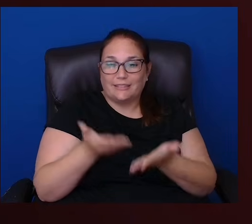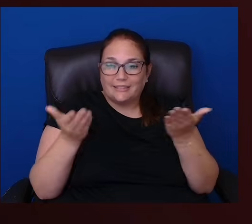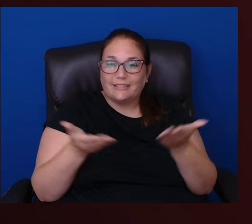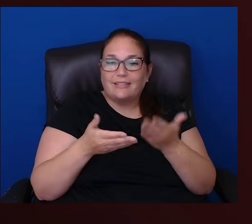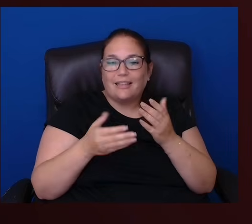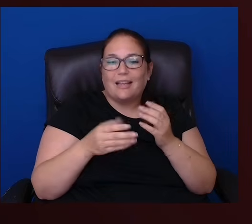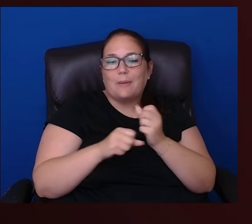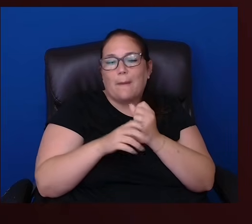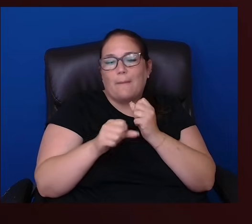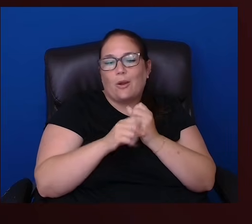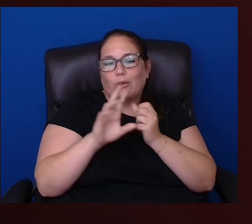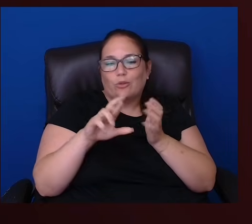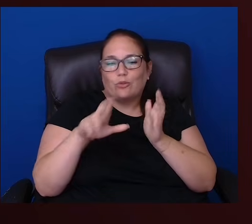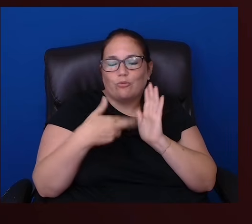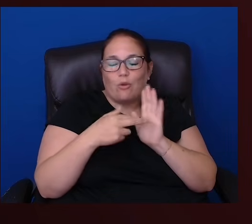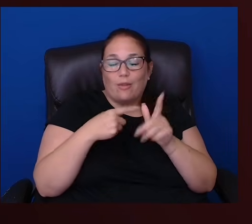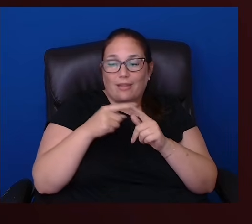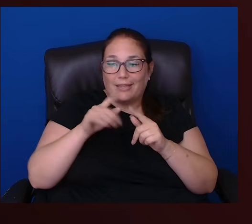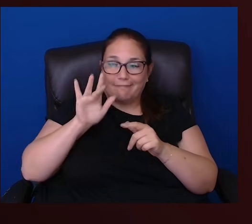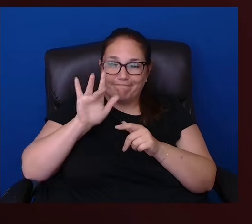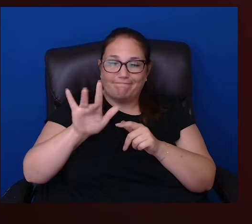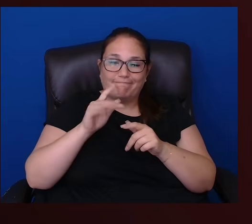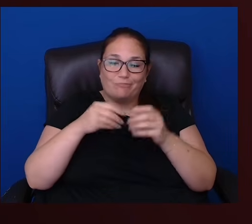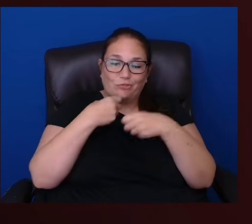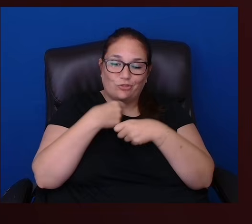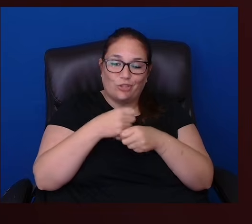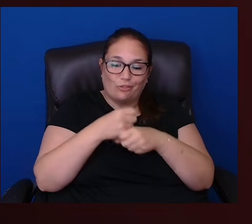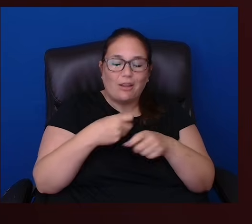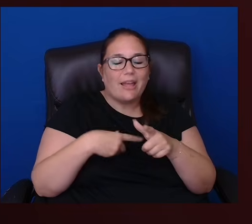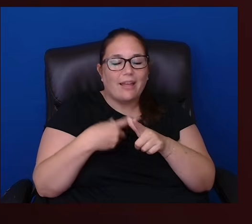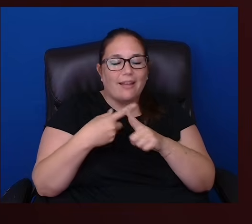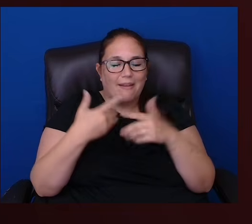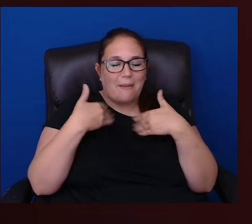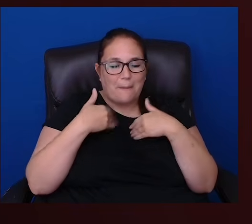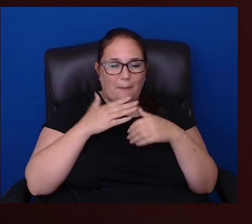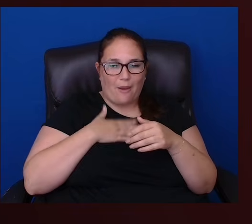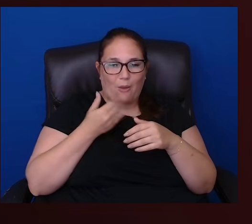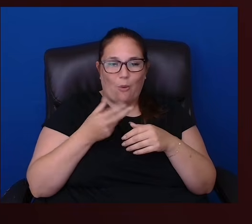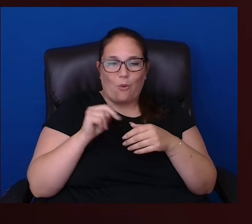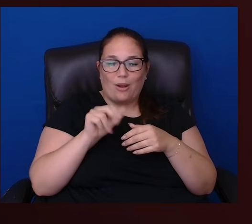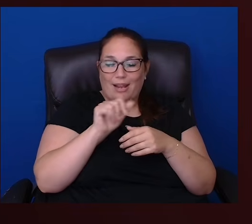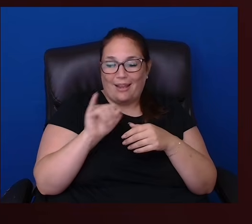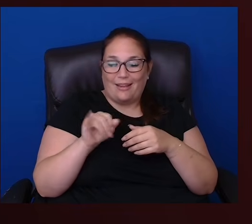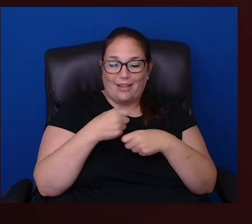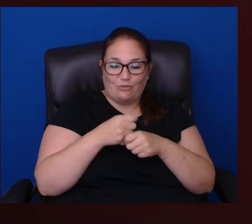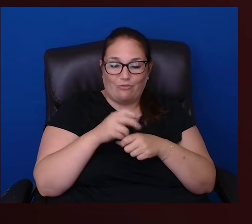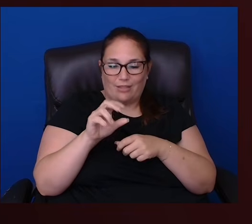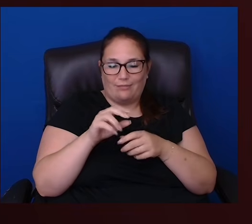and I can just click on one, hit "generate" and I have my AI-generated output. With just a few lines of code,